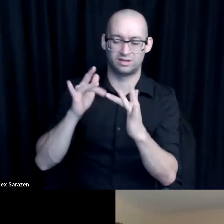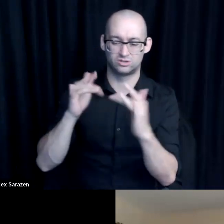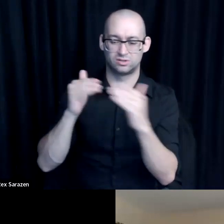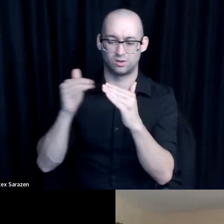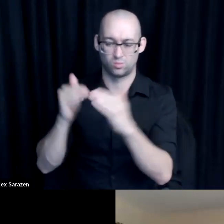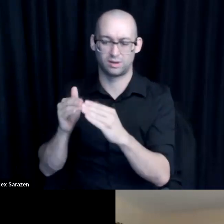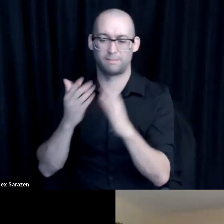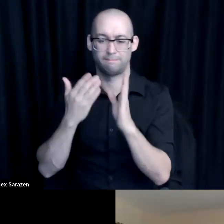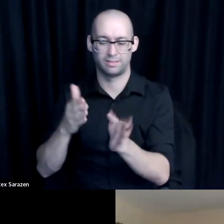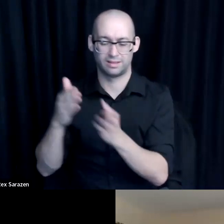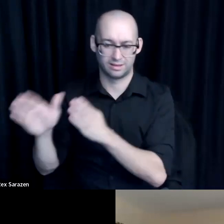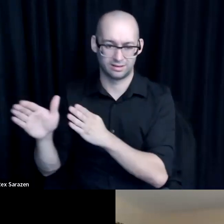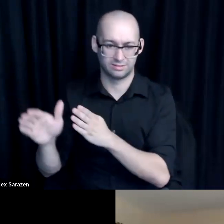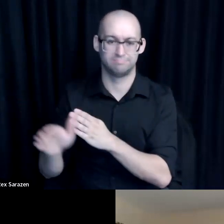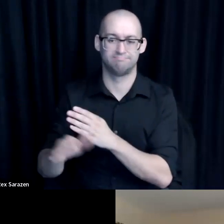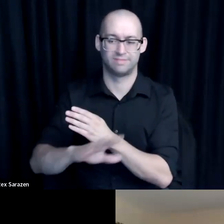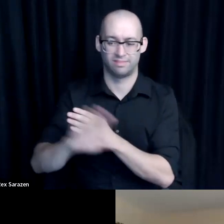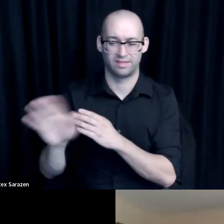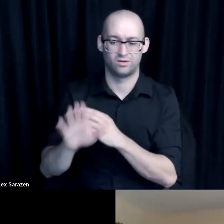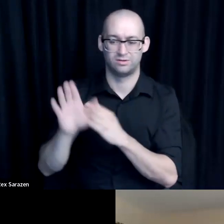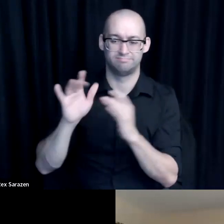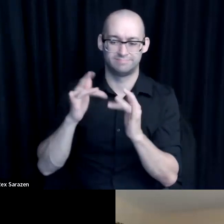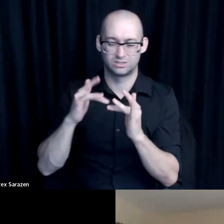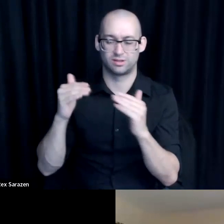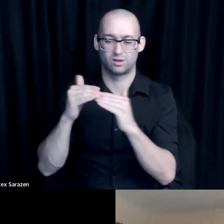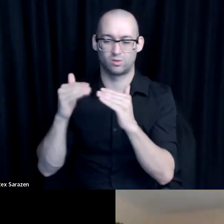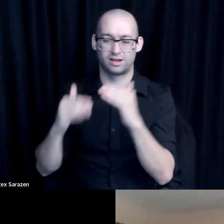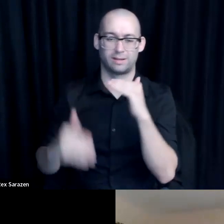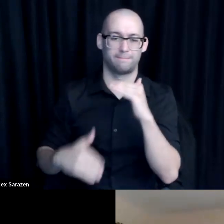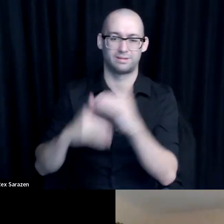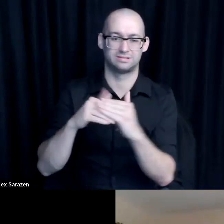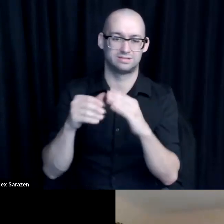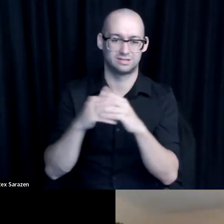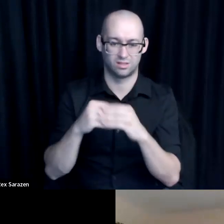digital equity capacity dollars is looking across the board like, how do we identify